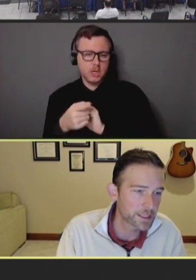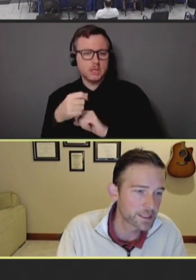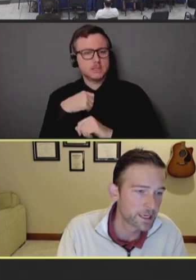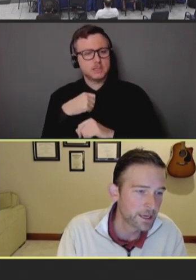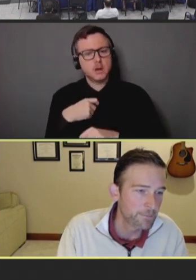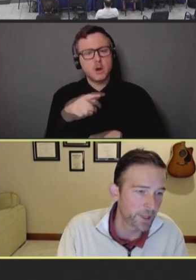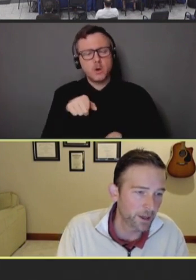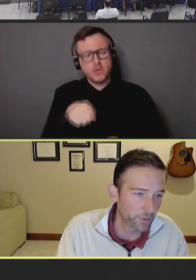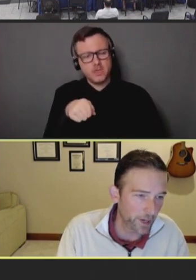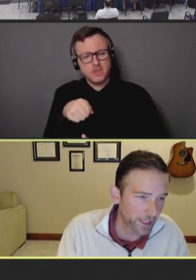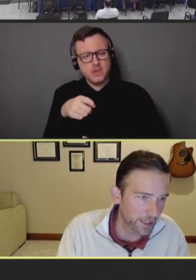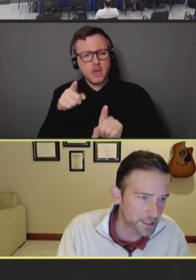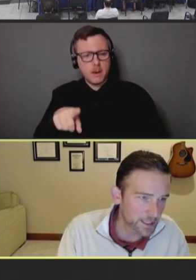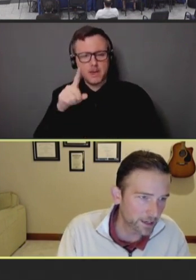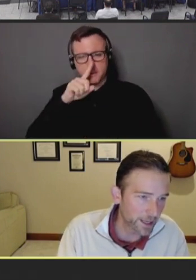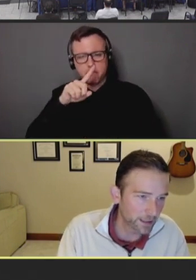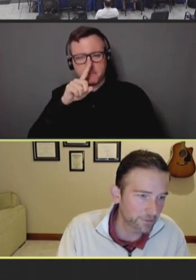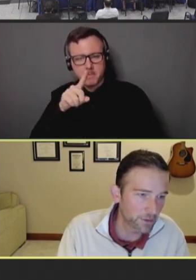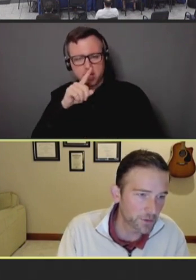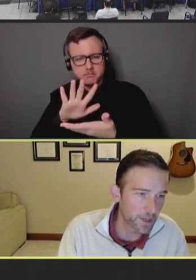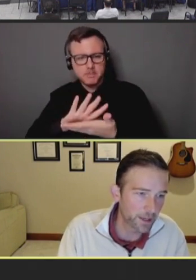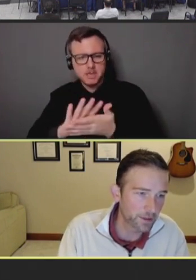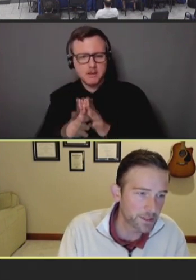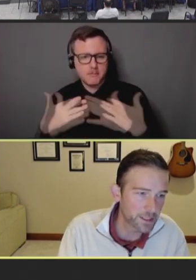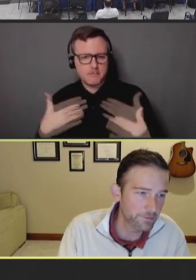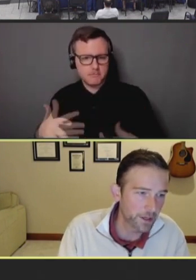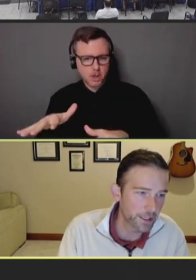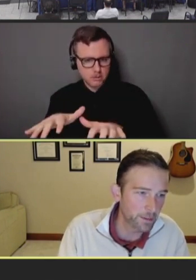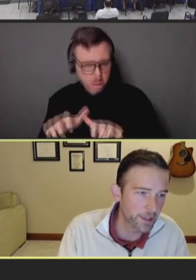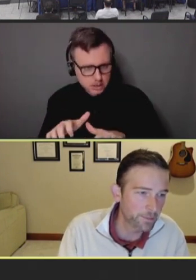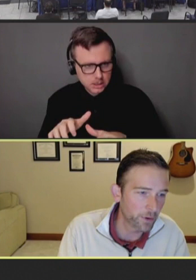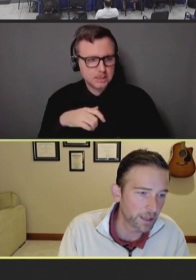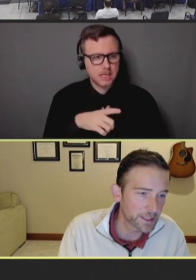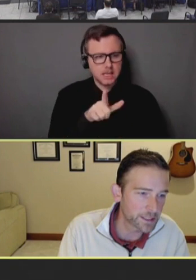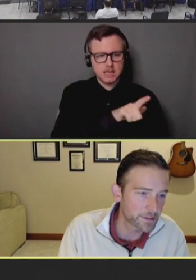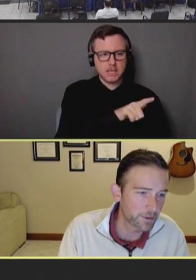And on the right-hand side of that leftmost panel, you see very limited paralysis from